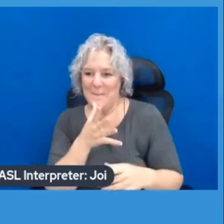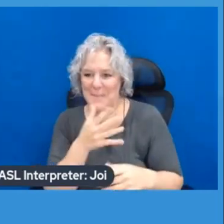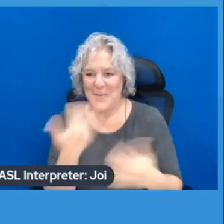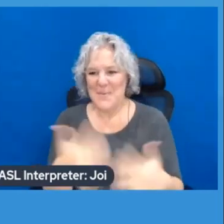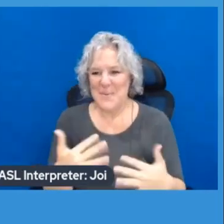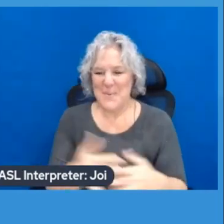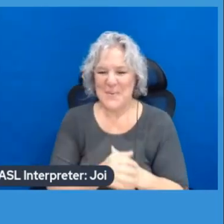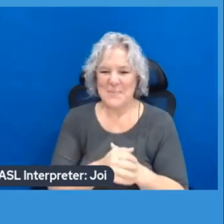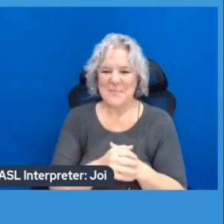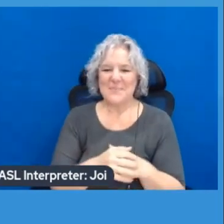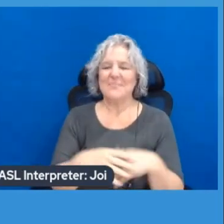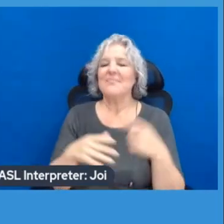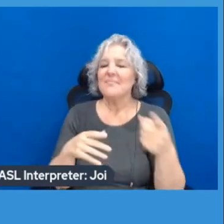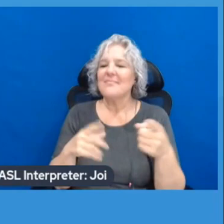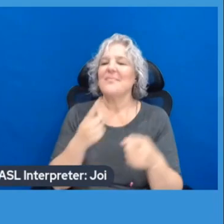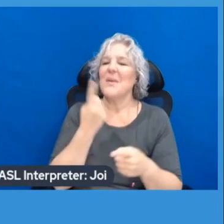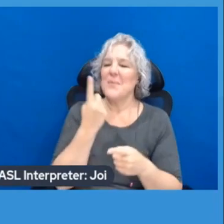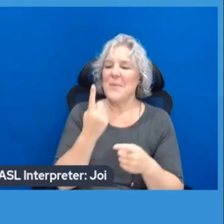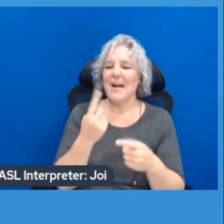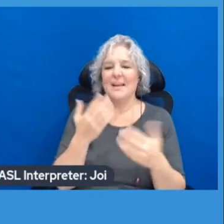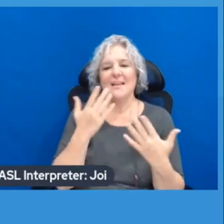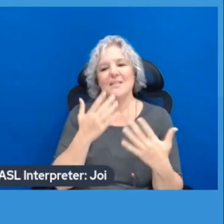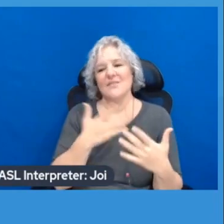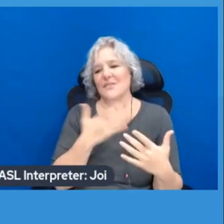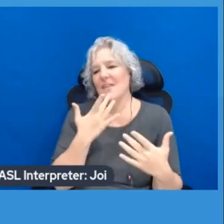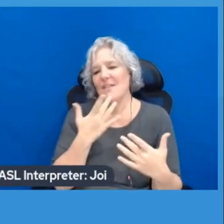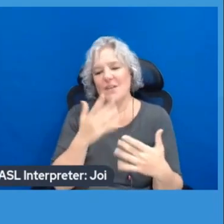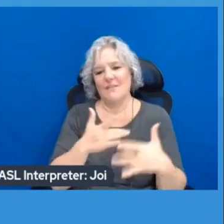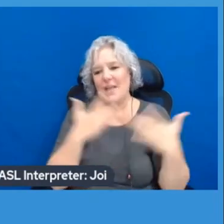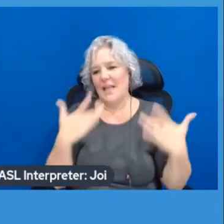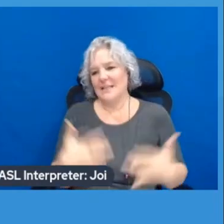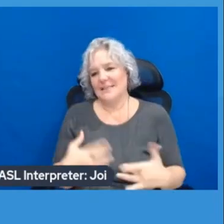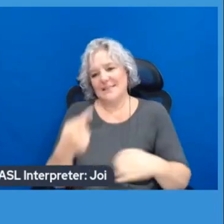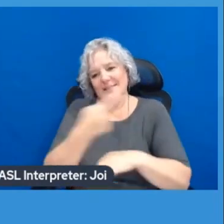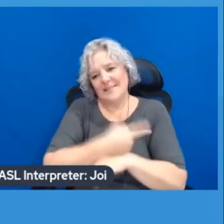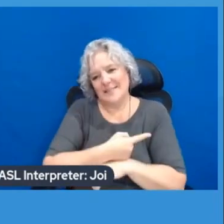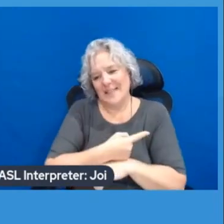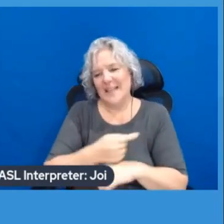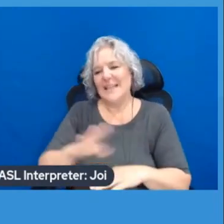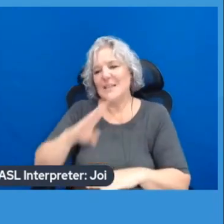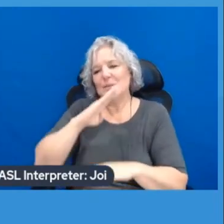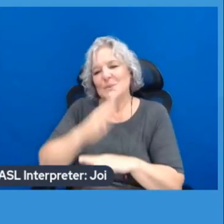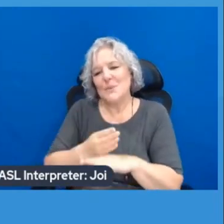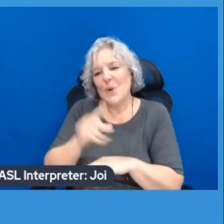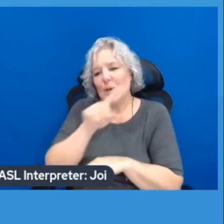was Valentine's Day. And he always beamed when he talked about his daughter, Zoe.